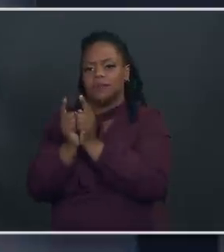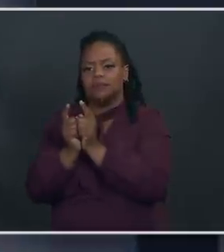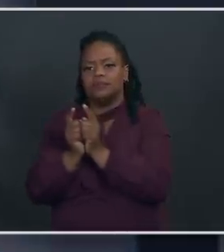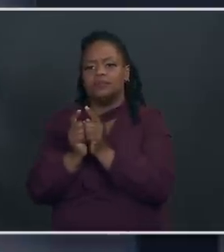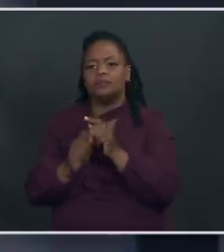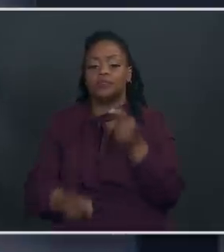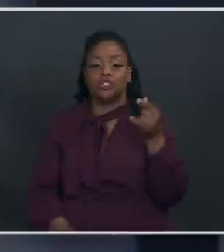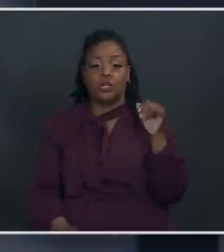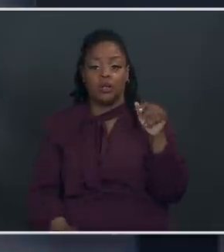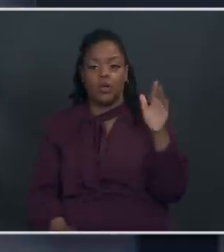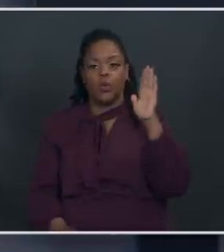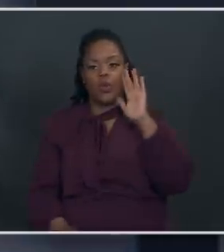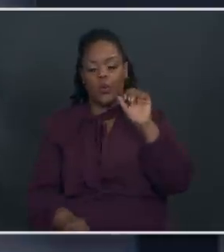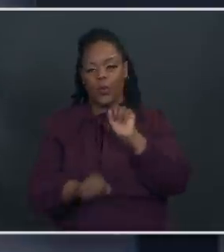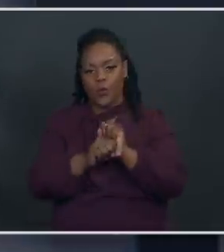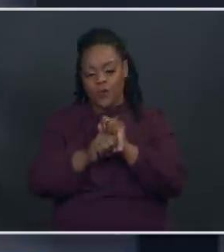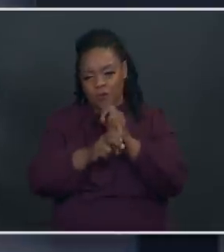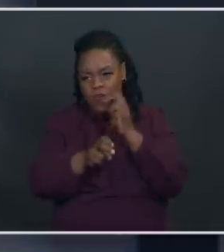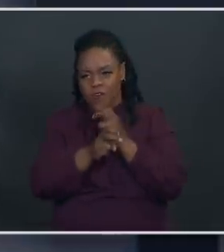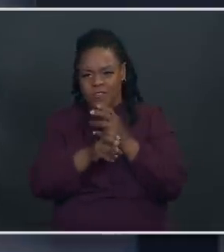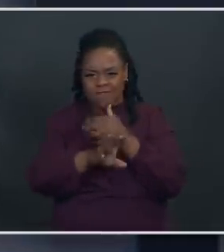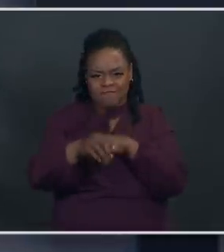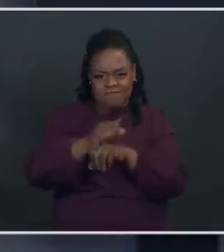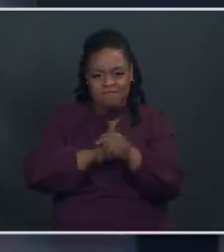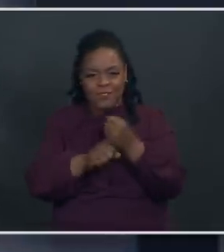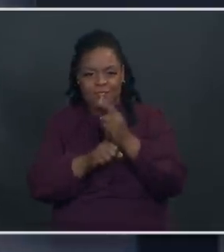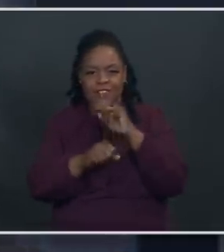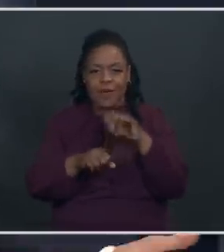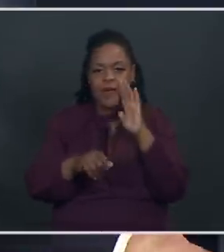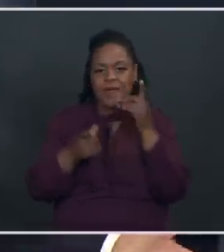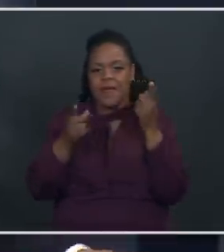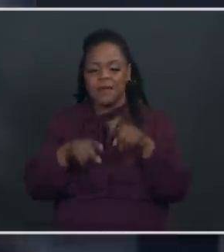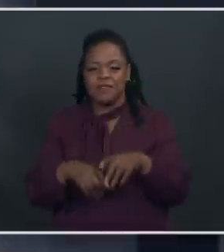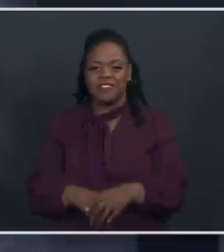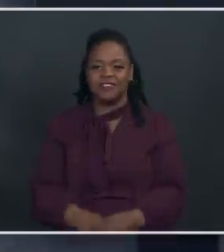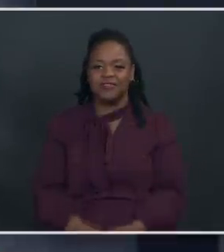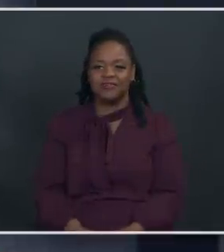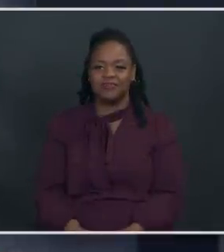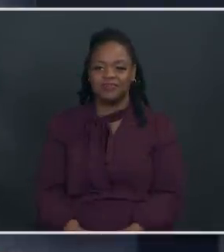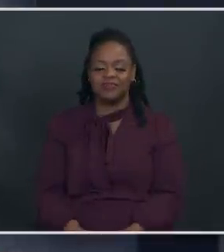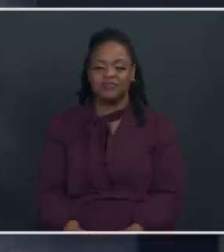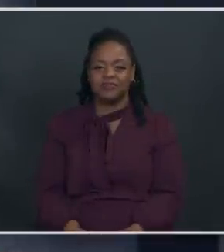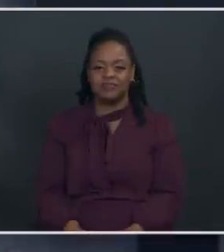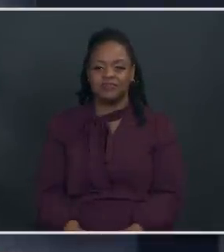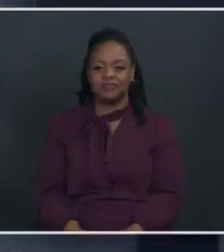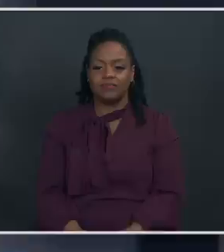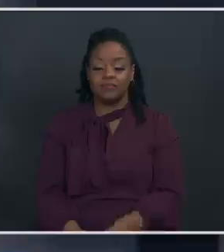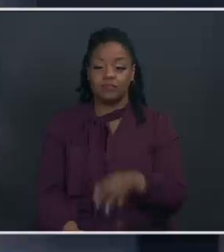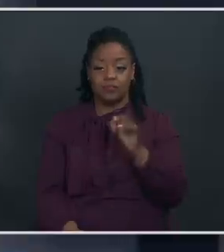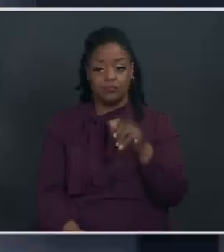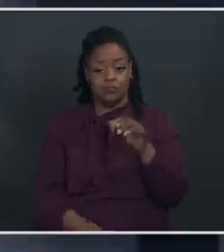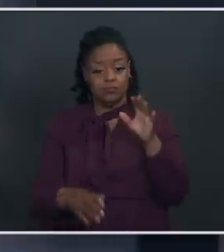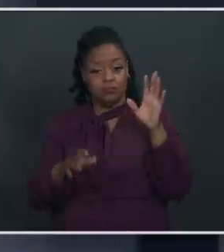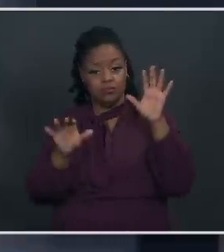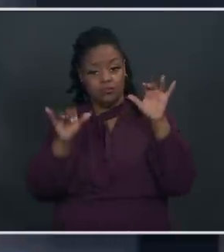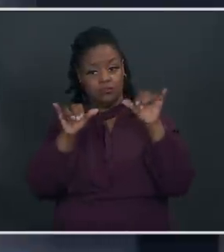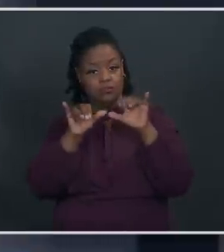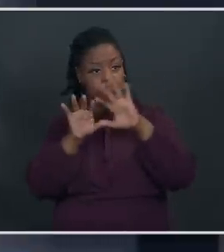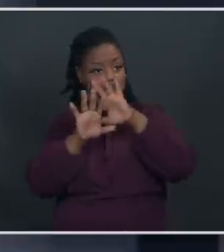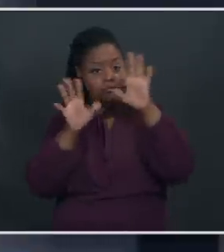into making certain that that is true. The world will measure us by what we can do here at home. So with these executive actions today,